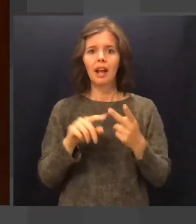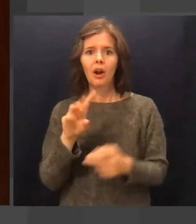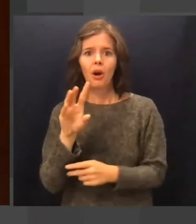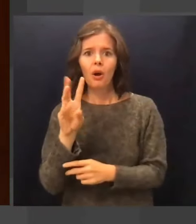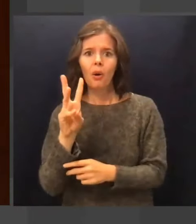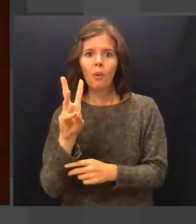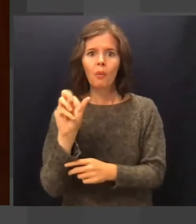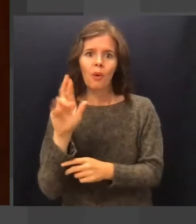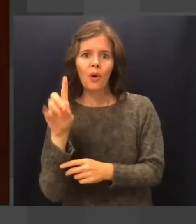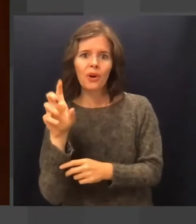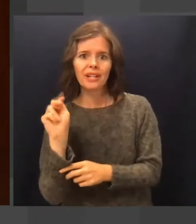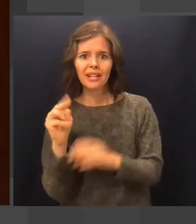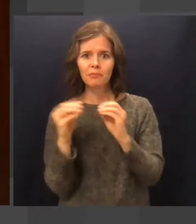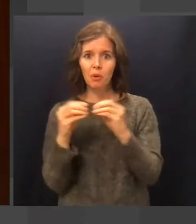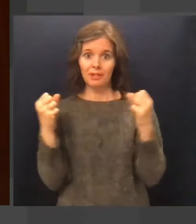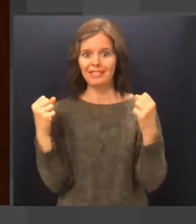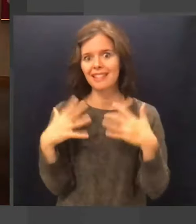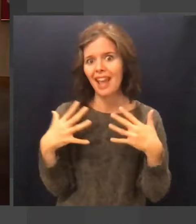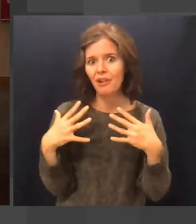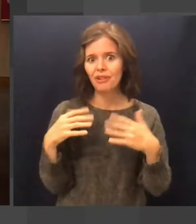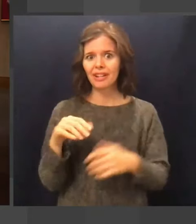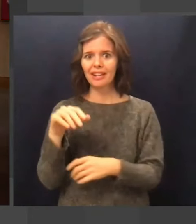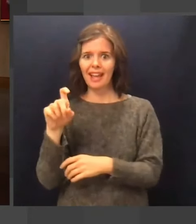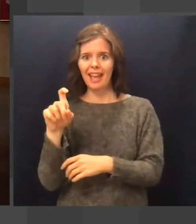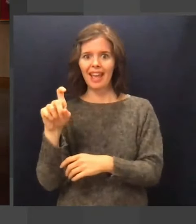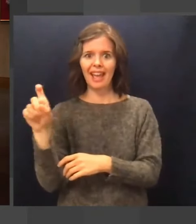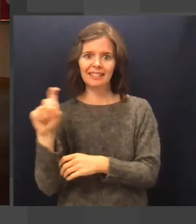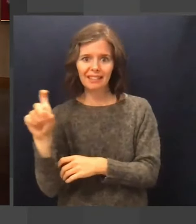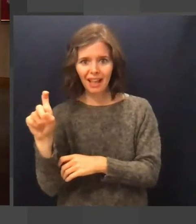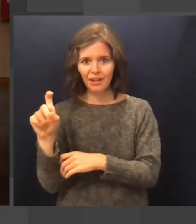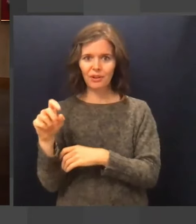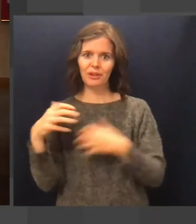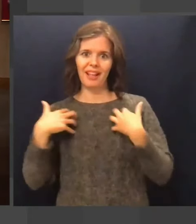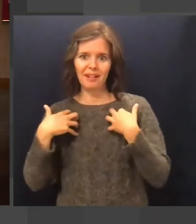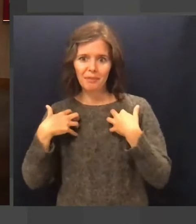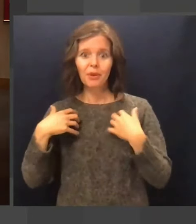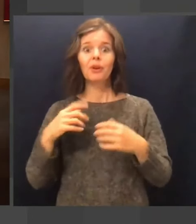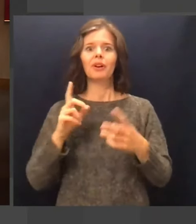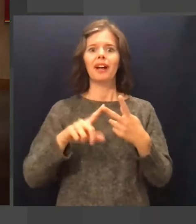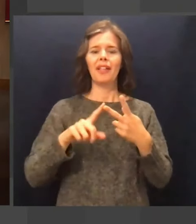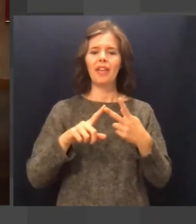THE CUTEST AXOLOTL AND ALSO IN